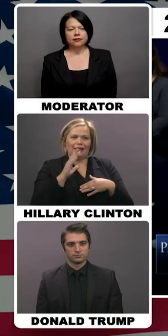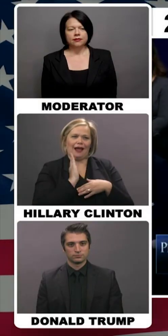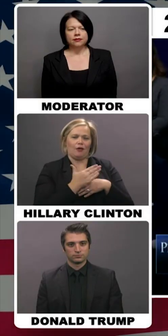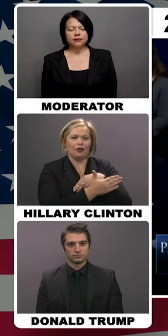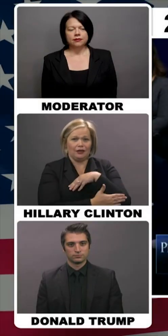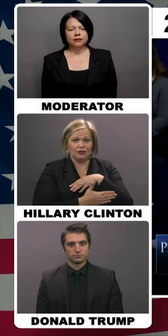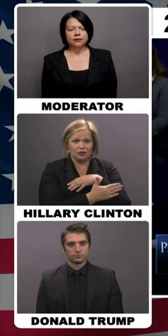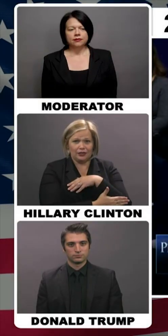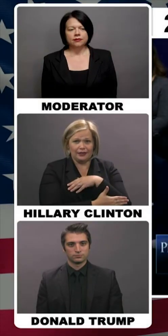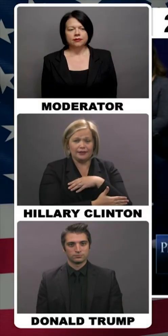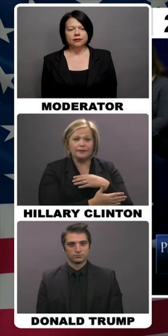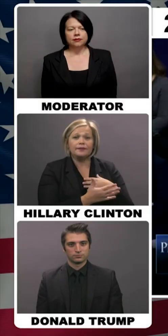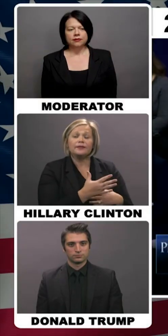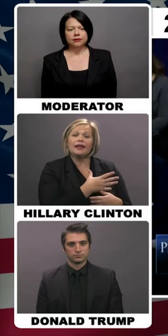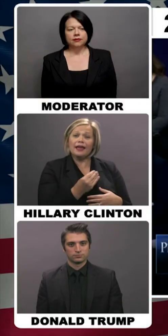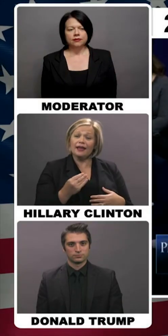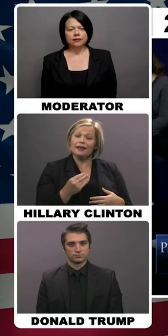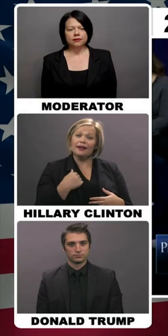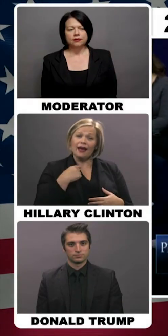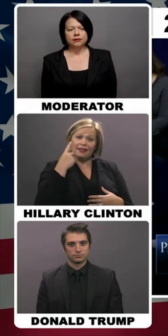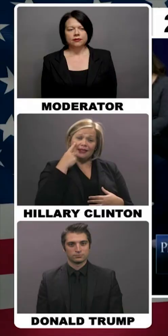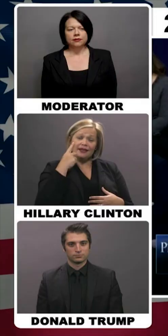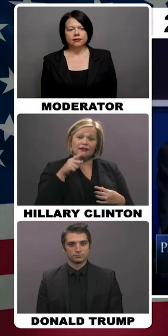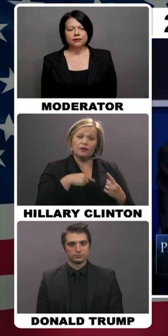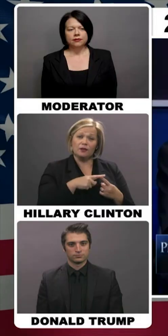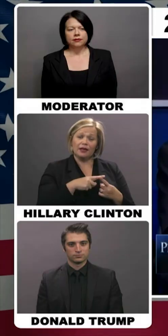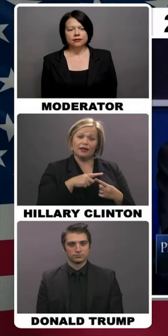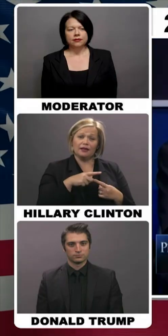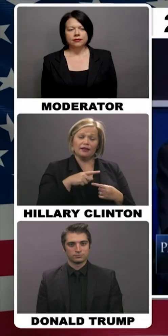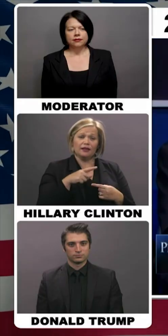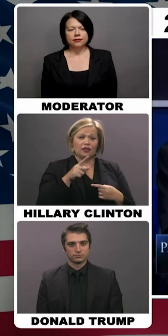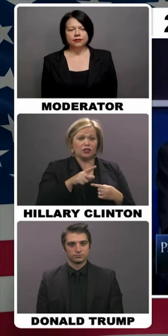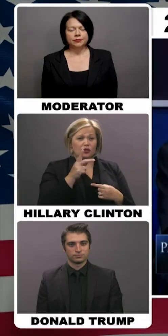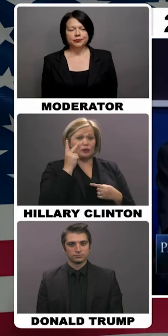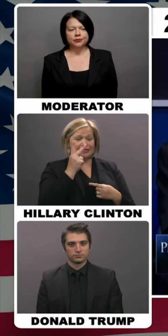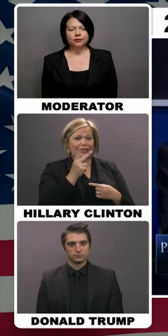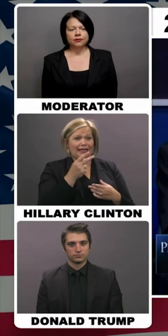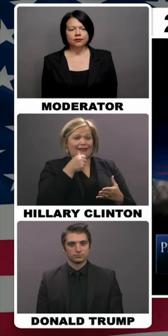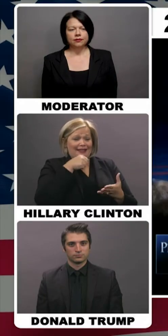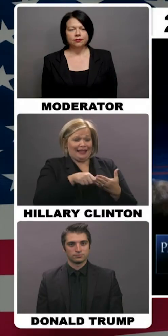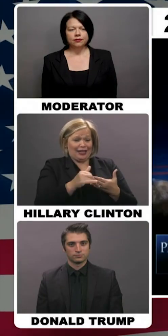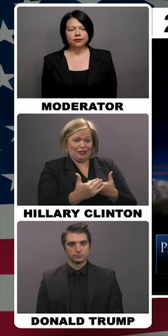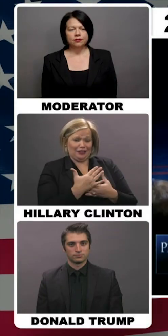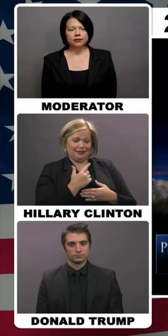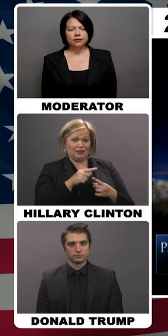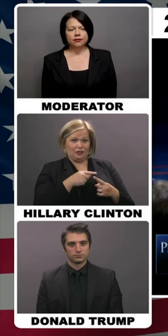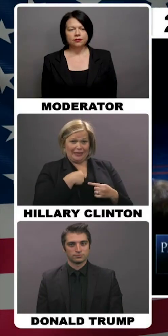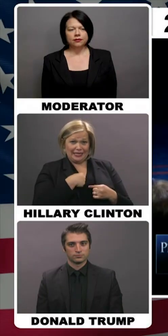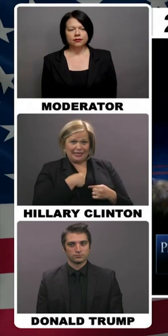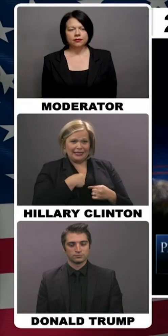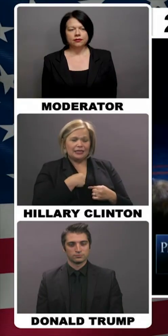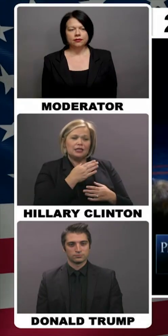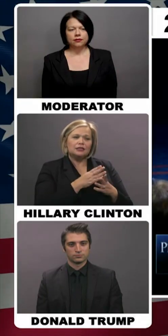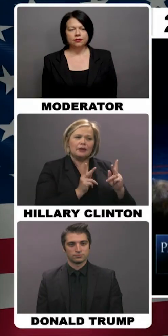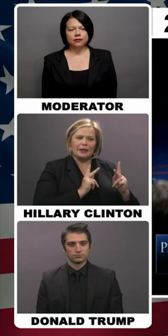And I think when you look at the letters that I get, a lot of people are worried that maybe they wouldn't have a place